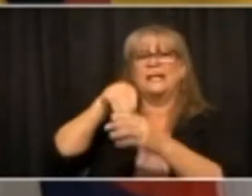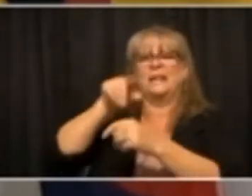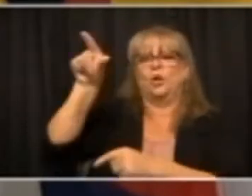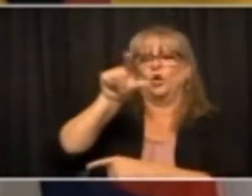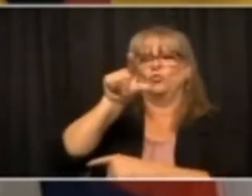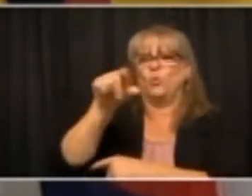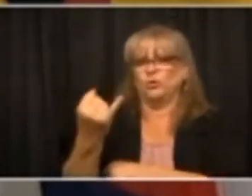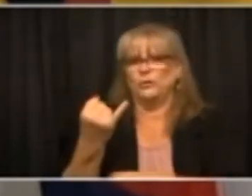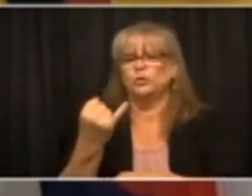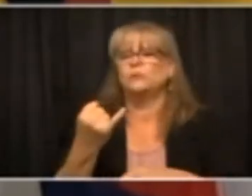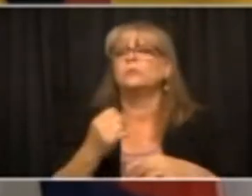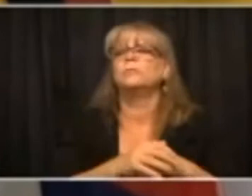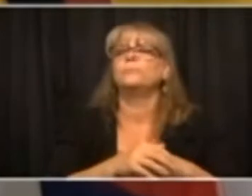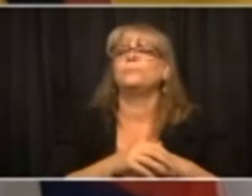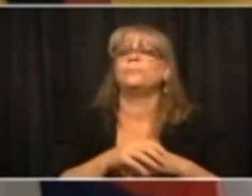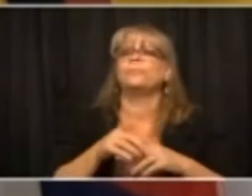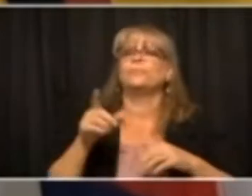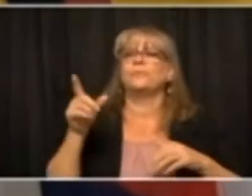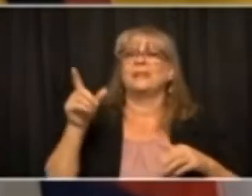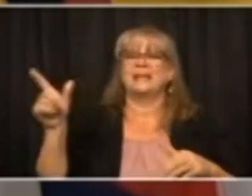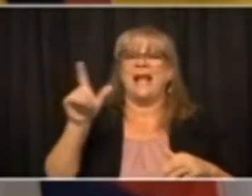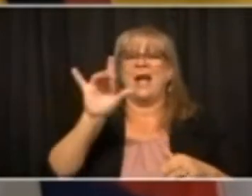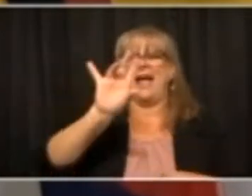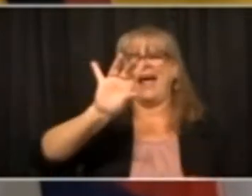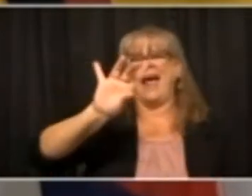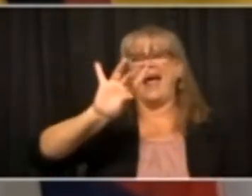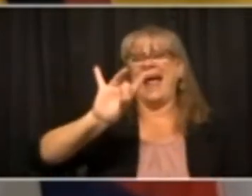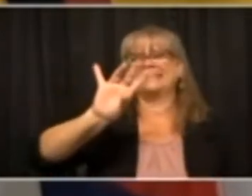that makes it one of the top four largest